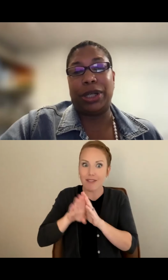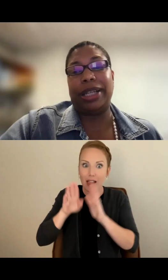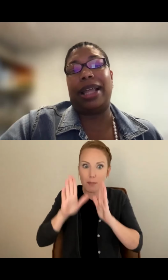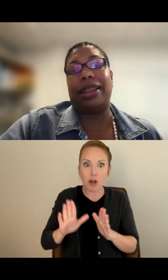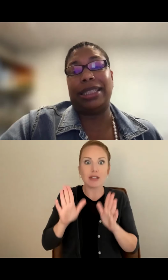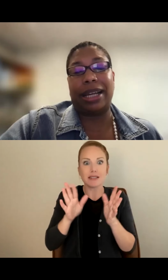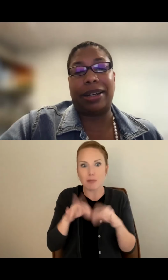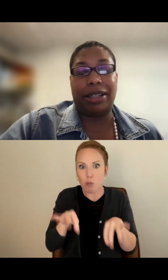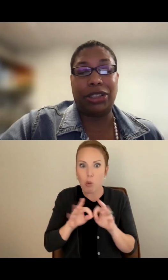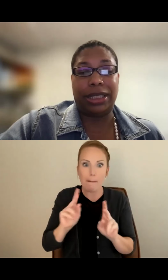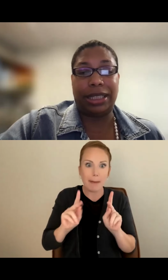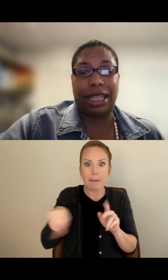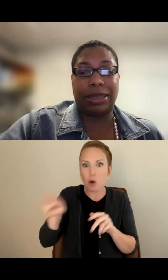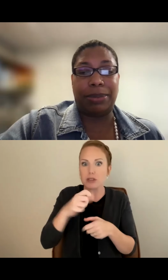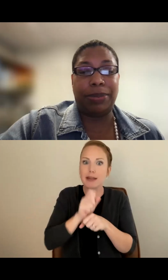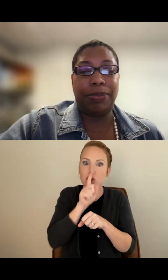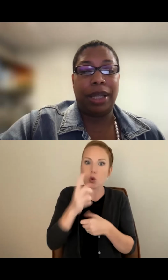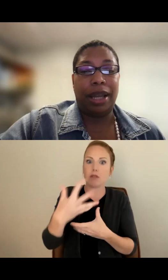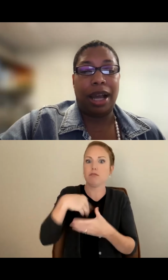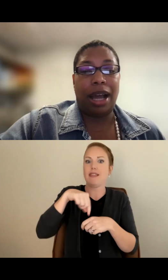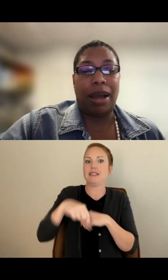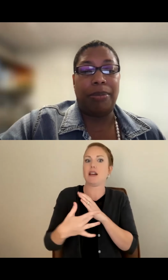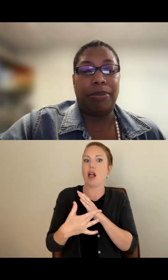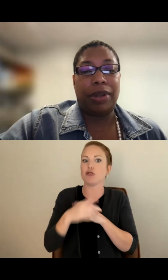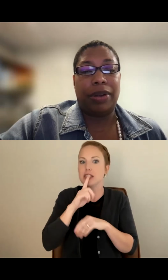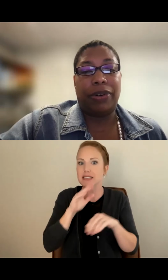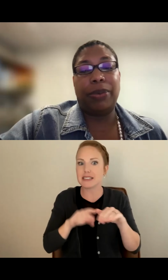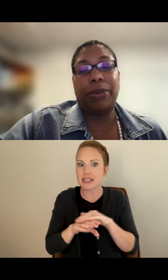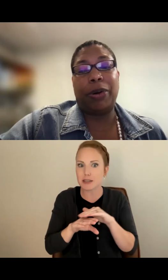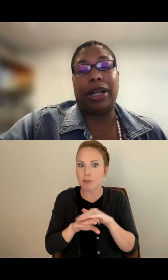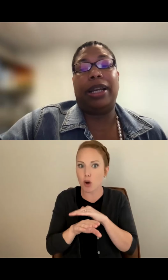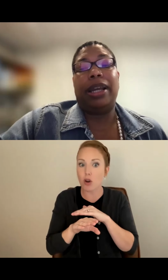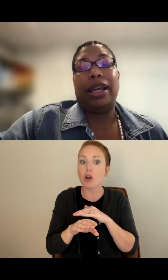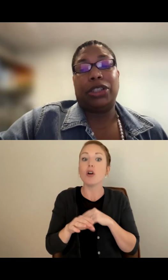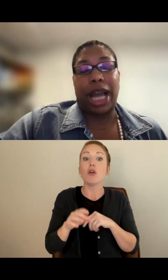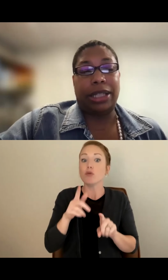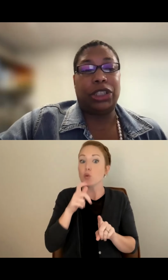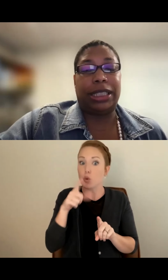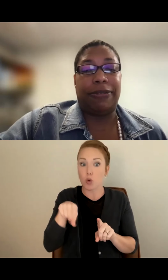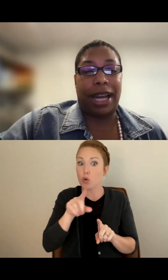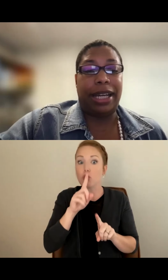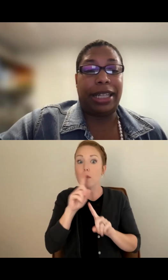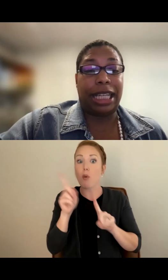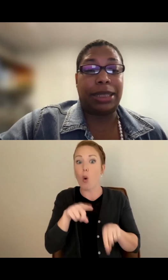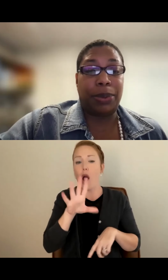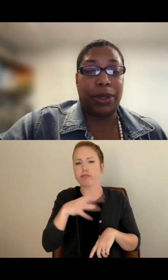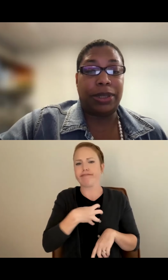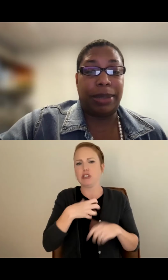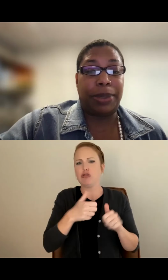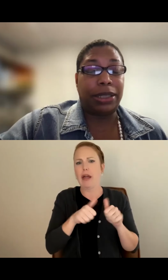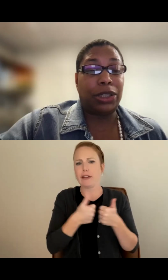ensuring that this technology is accessible, but we reported challenges in finding accessibility code snippets.